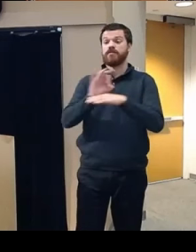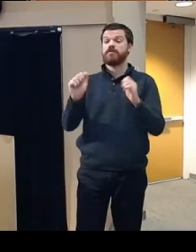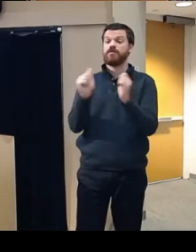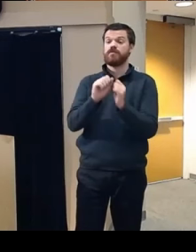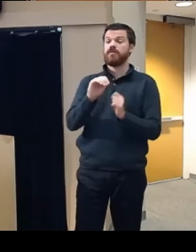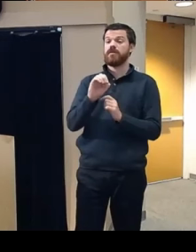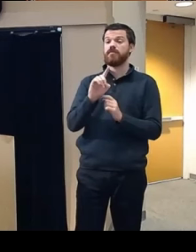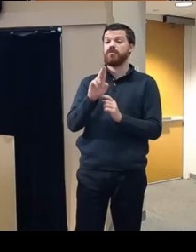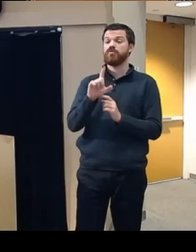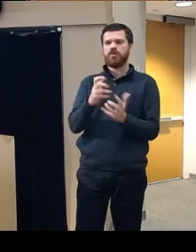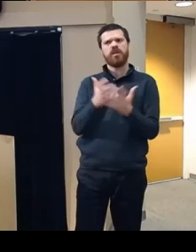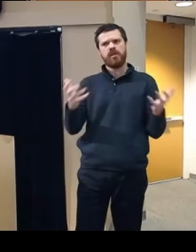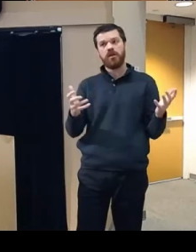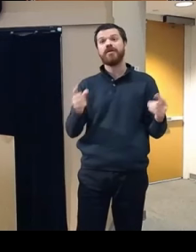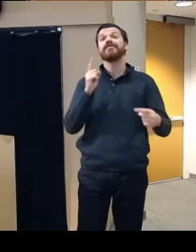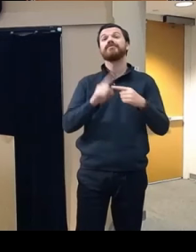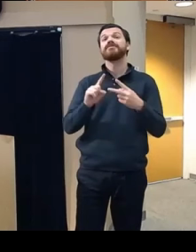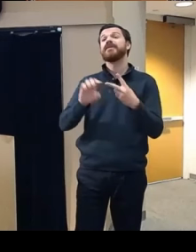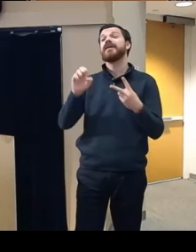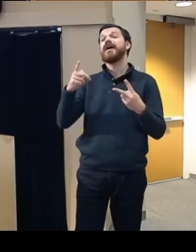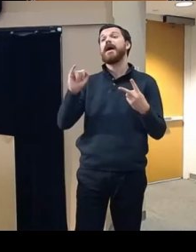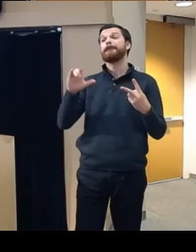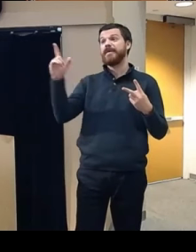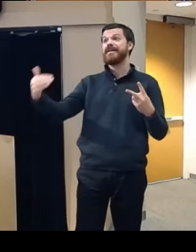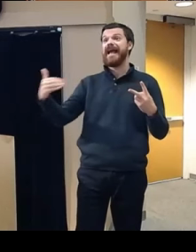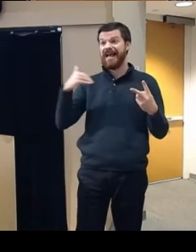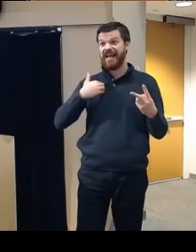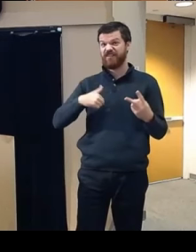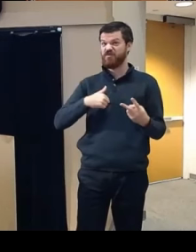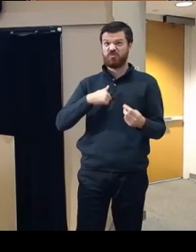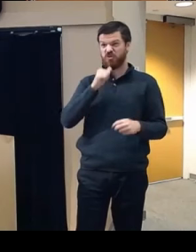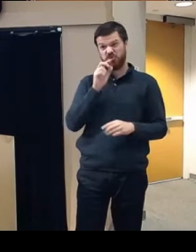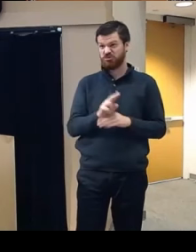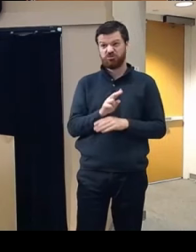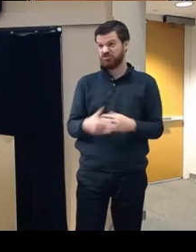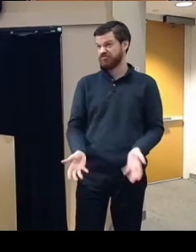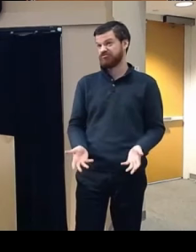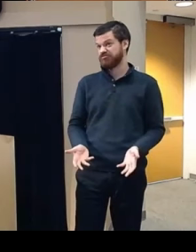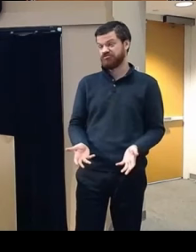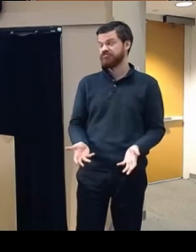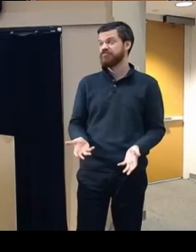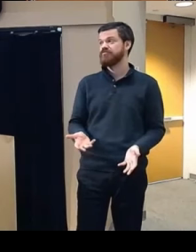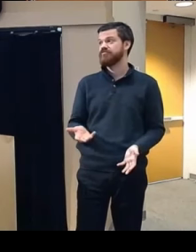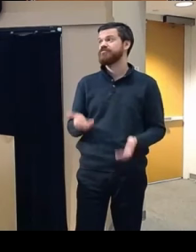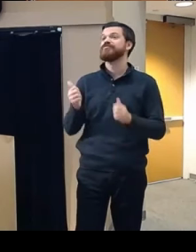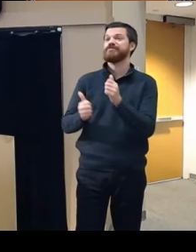is a lot but there's also a lot that epic has that we're just not using um mostly because